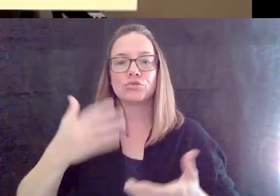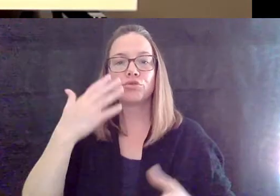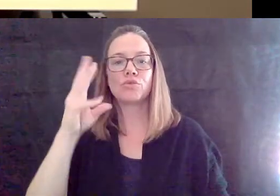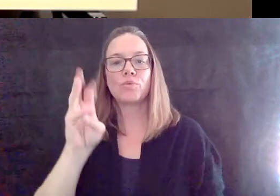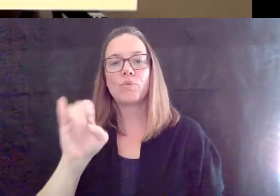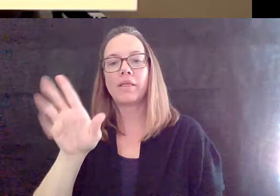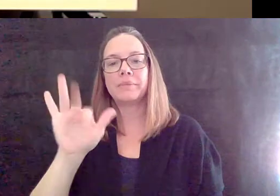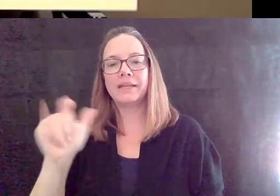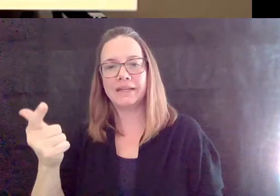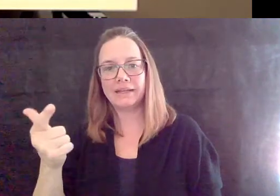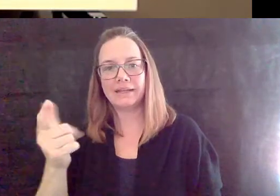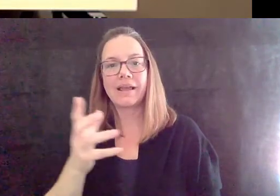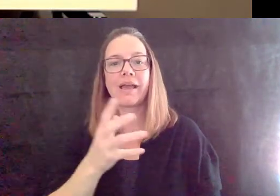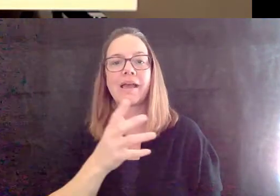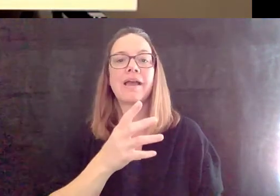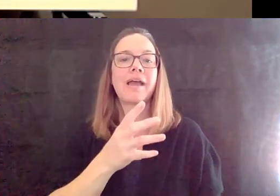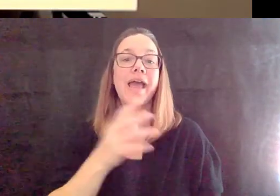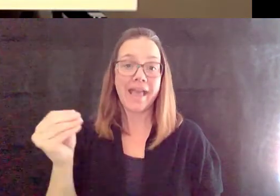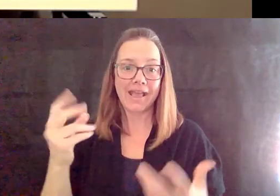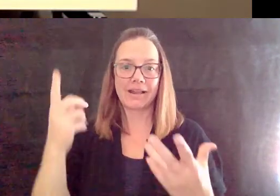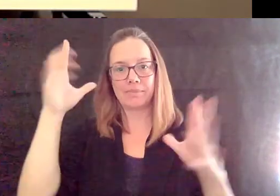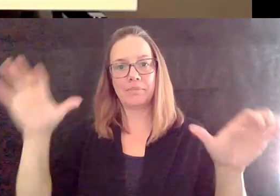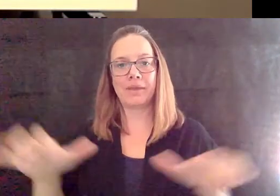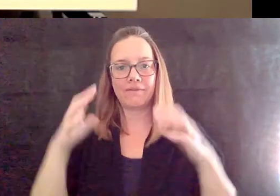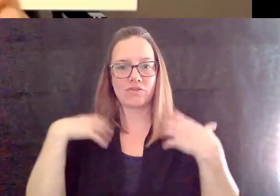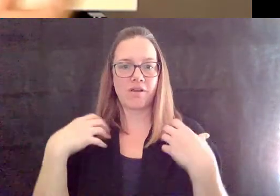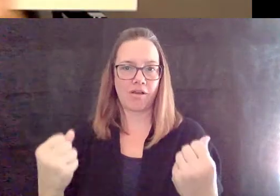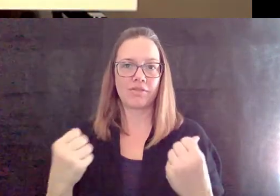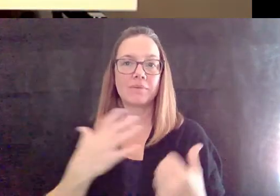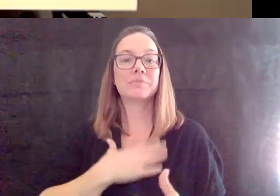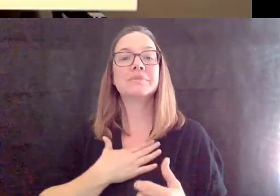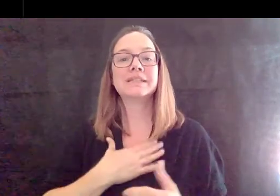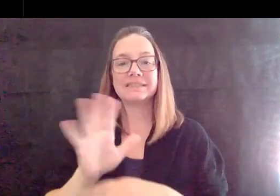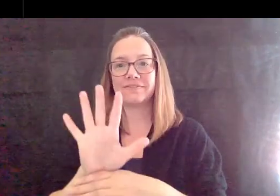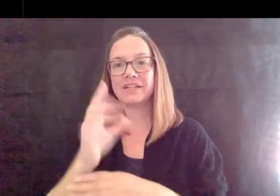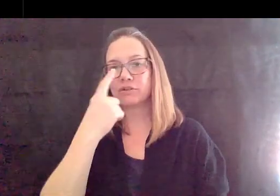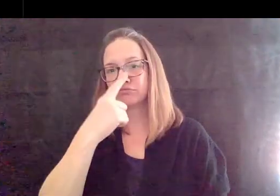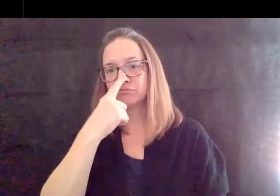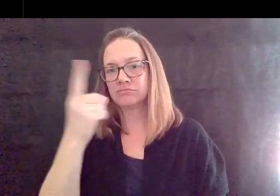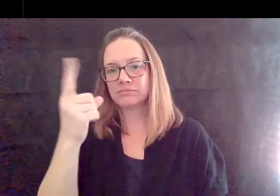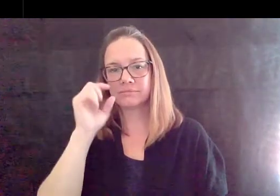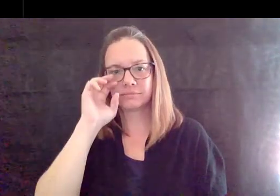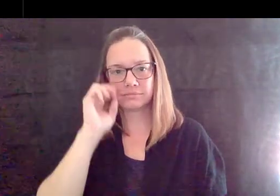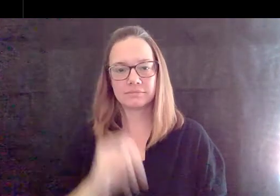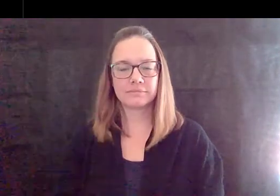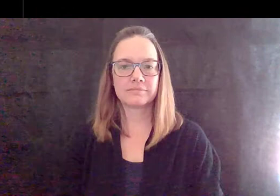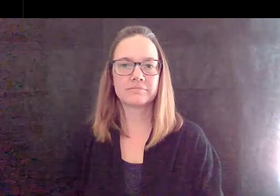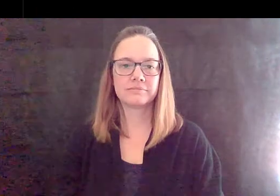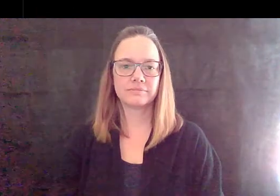and social determinants of health, as well as behavioral health. So if you could run that first video please.